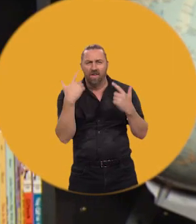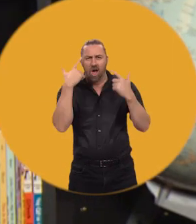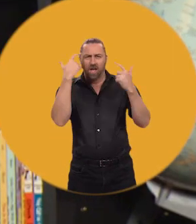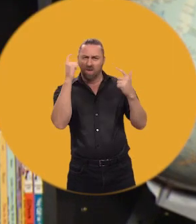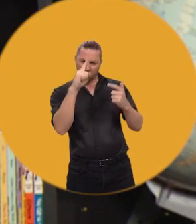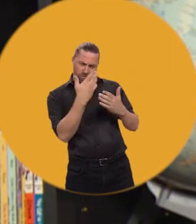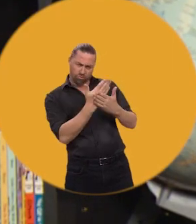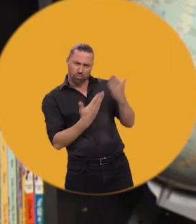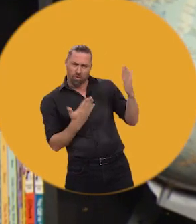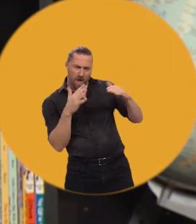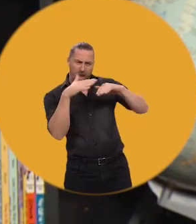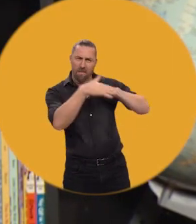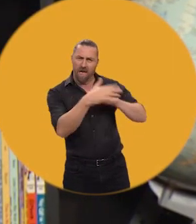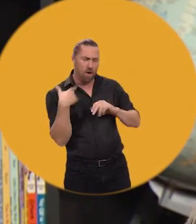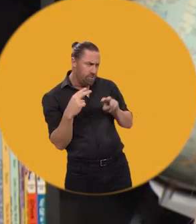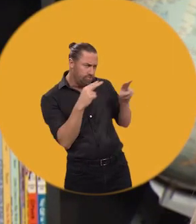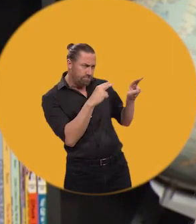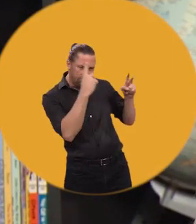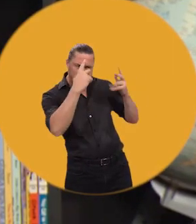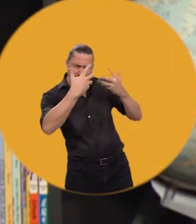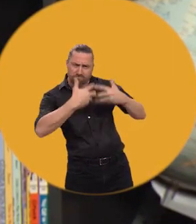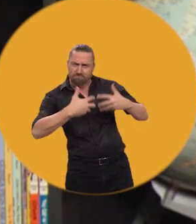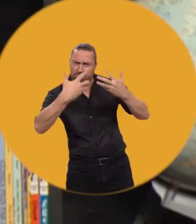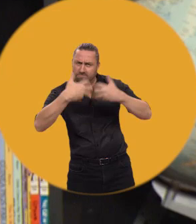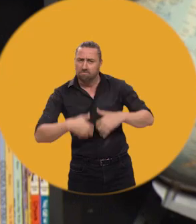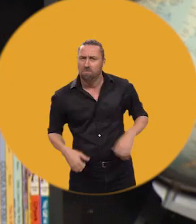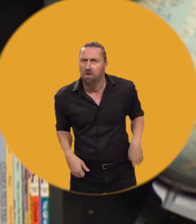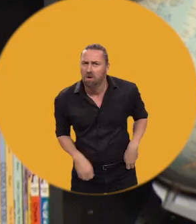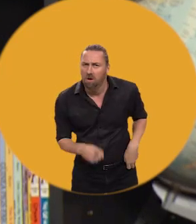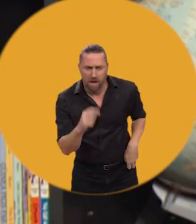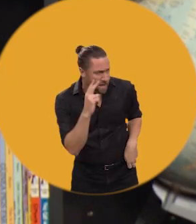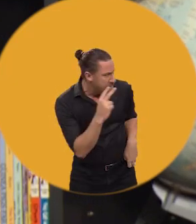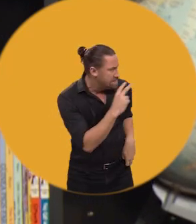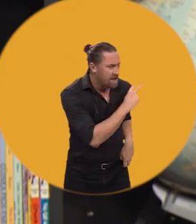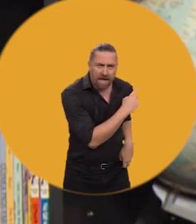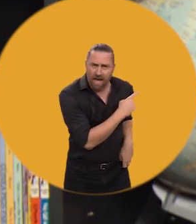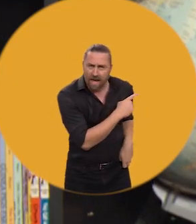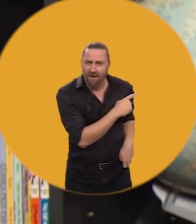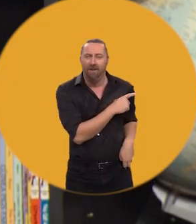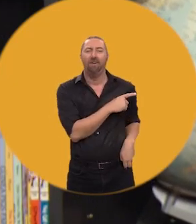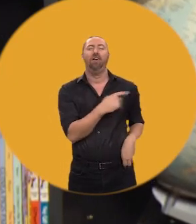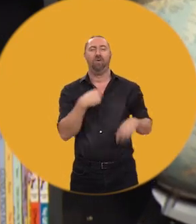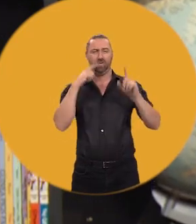and help us think about what the story might be about. Do you see what I see? Let's get started: